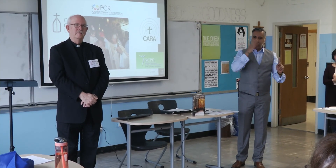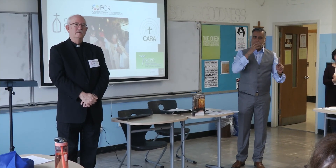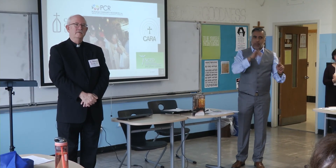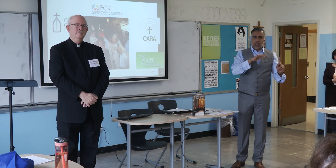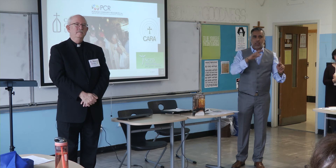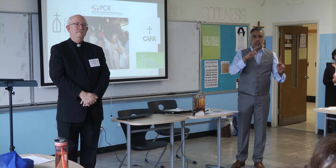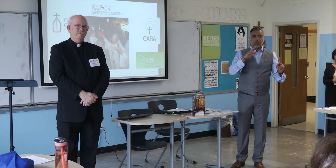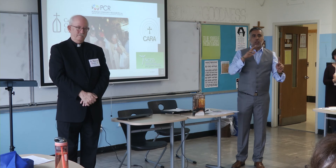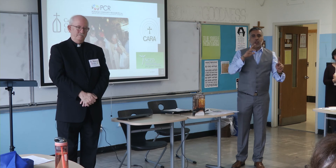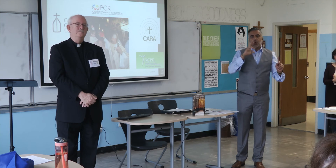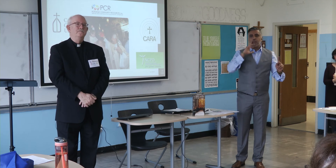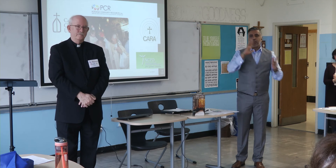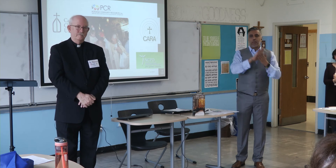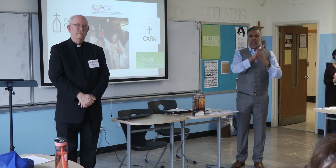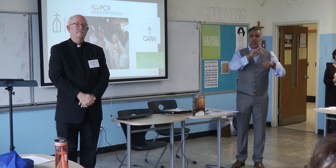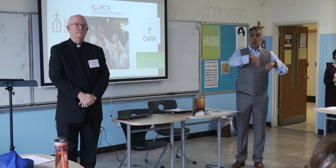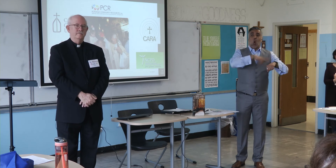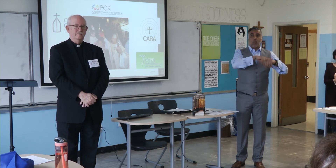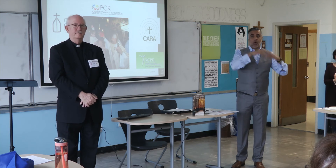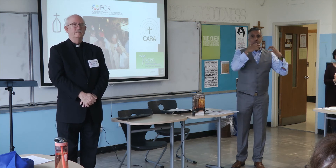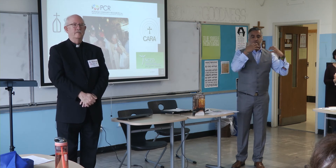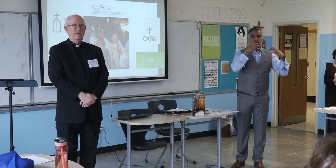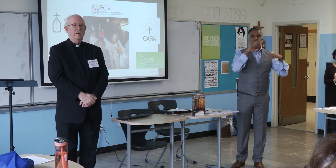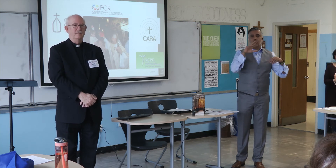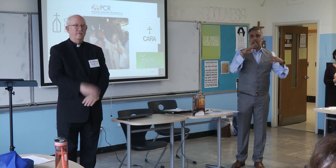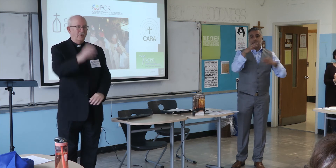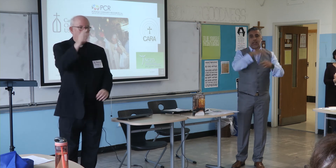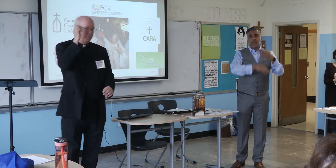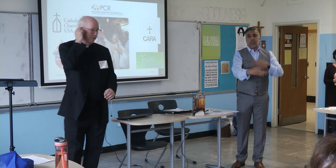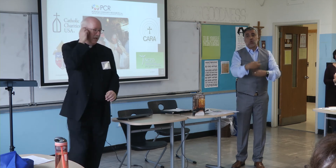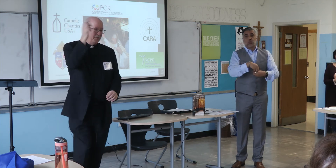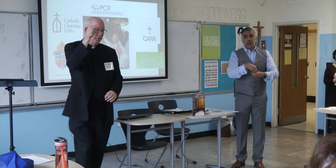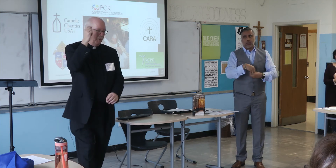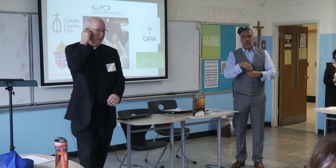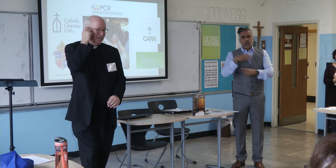unquote norm, rather than an inclusion.] Very good observation; I'll have to remember this!